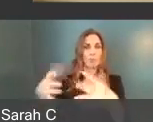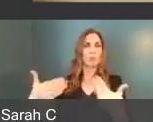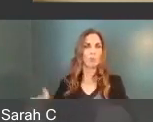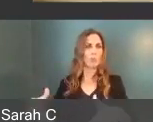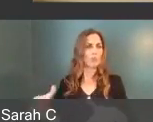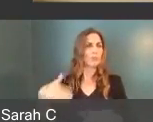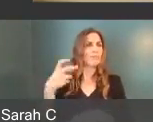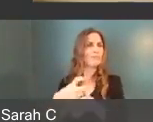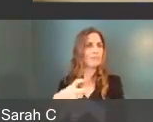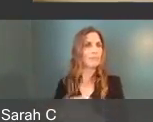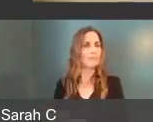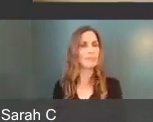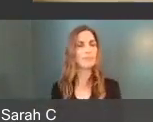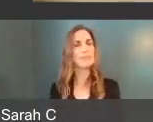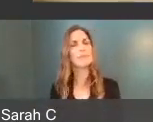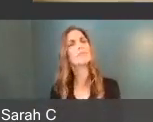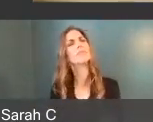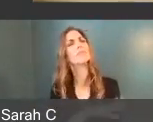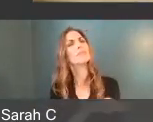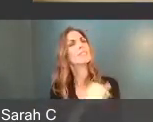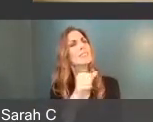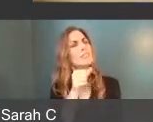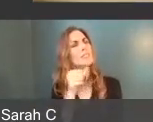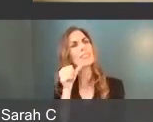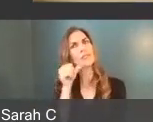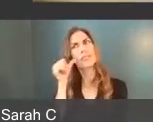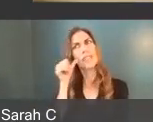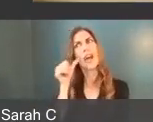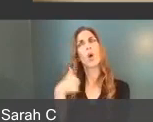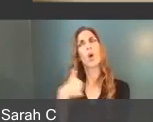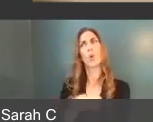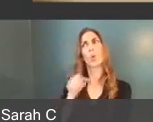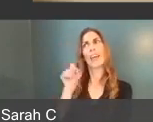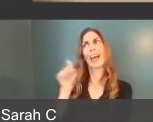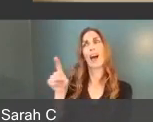[Reporter] Yesterday, when we asked Dr. Farley in Philadelphia about the